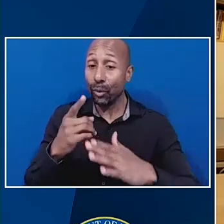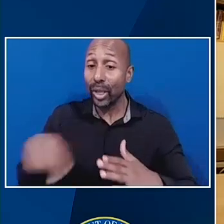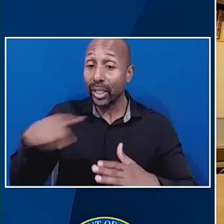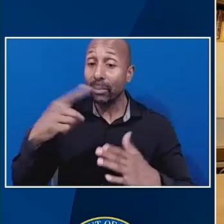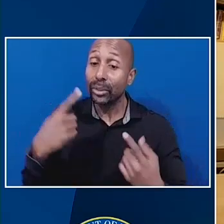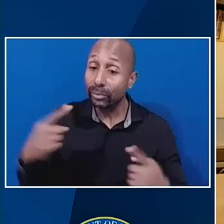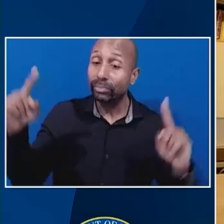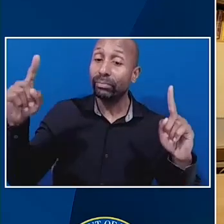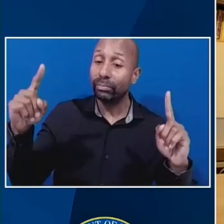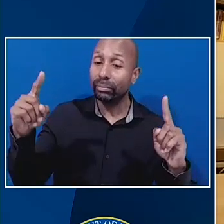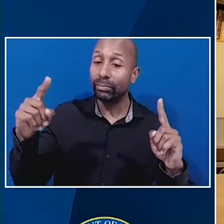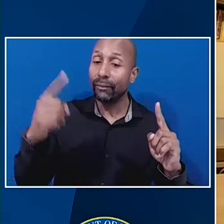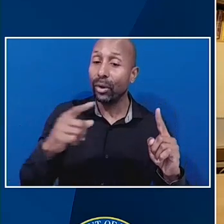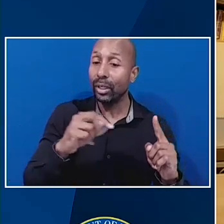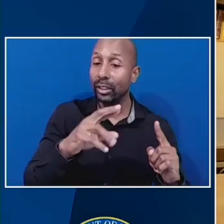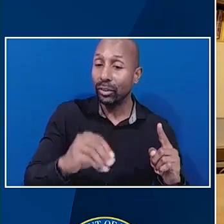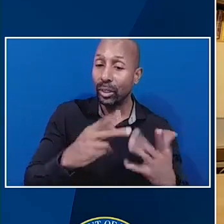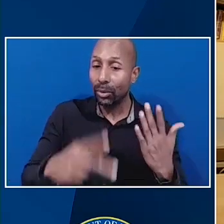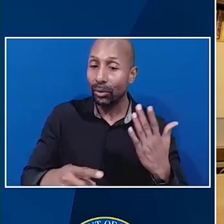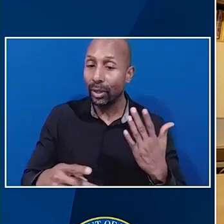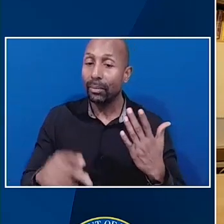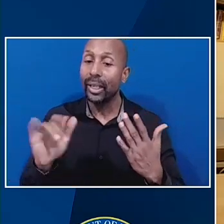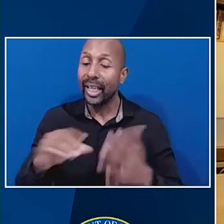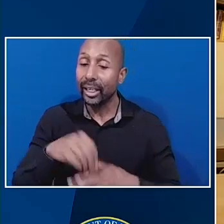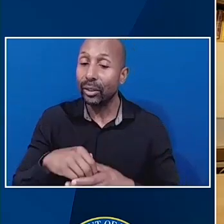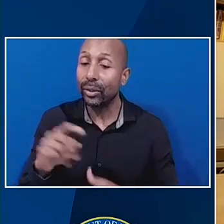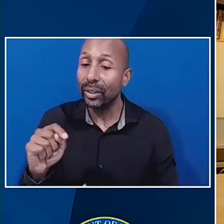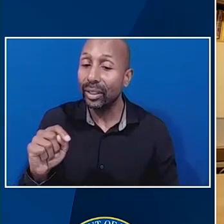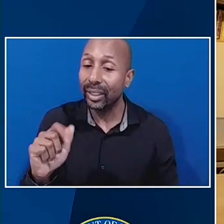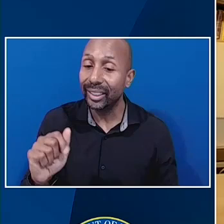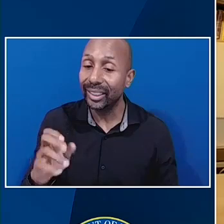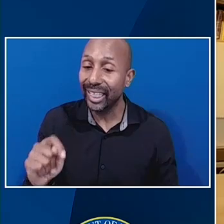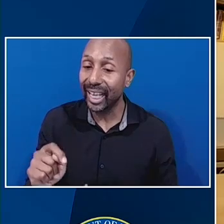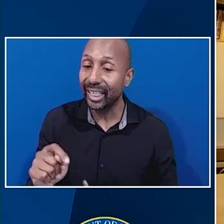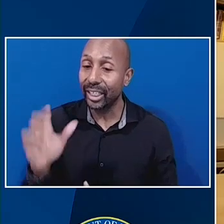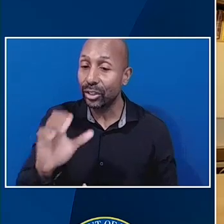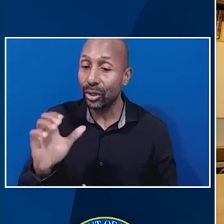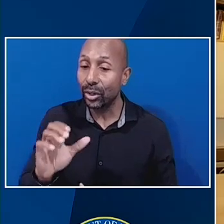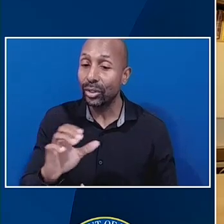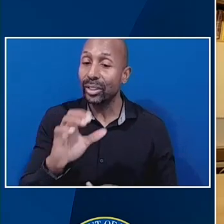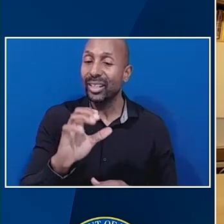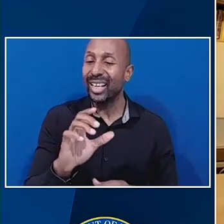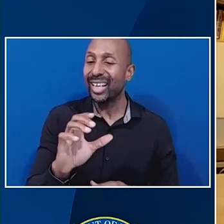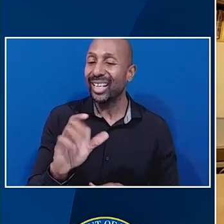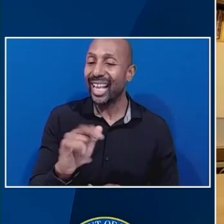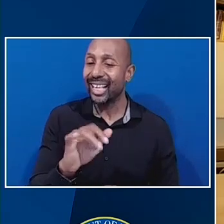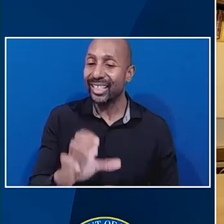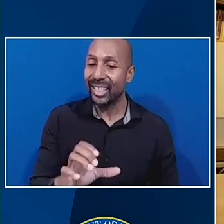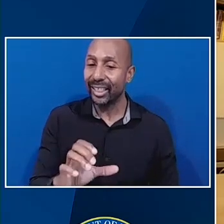Talent Search Classic Student Support Services and Classic Upward Bound programs. The California P3 agreement